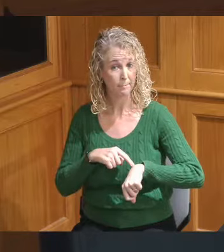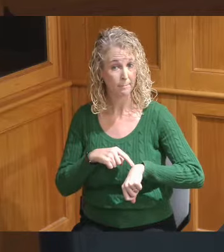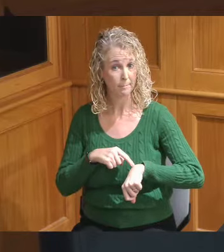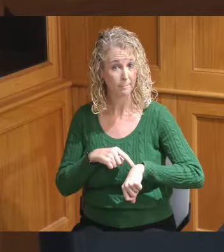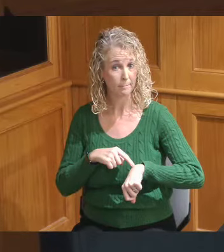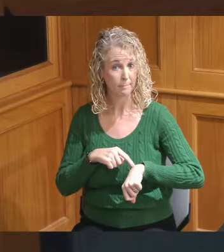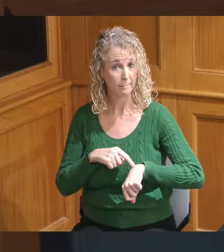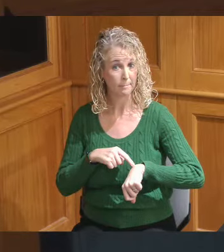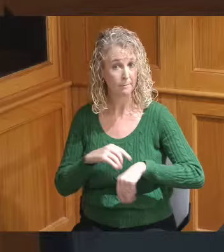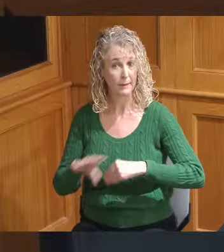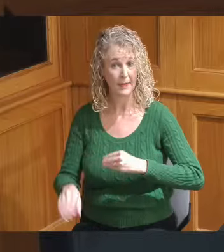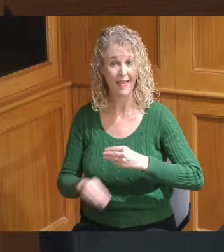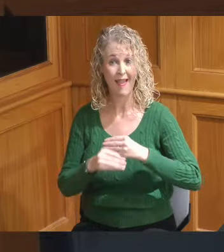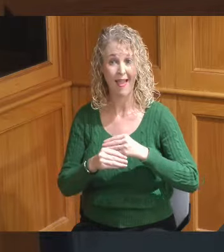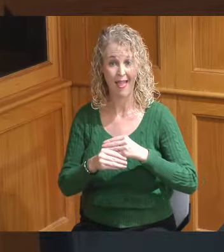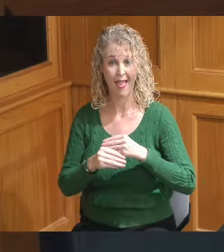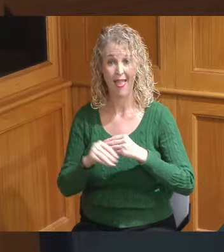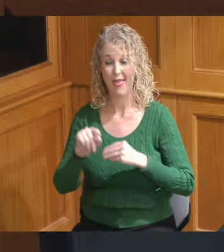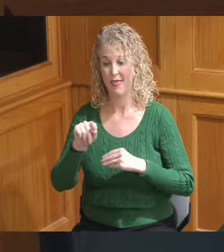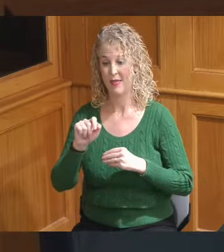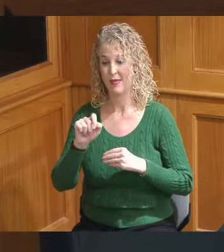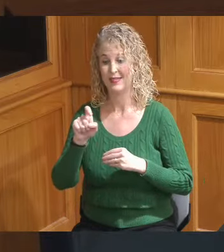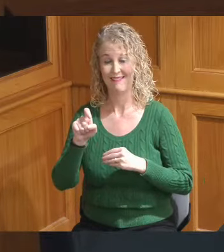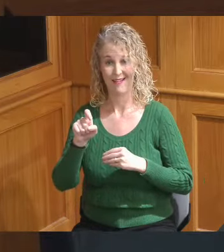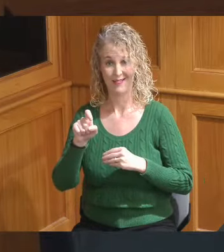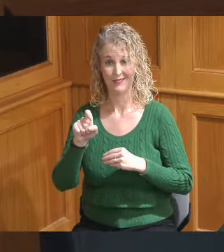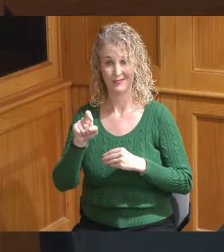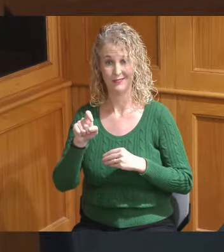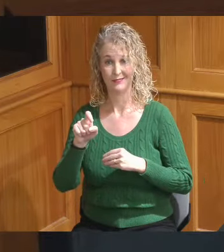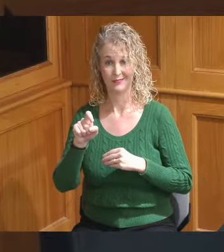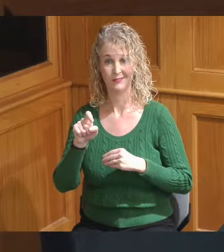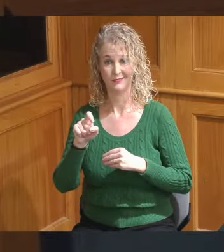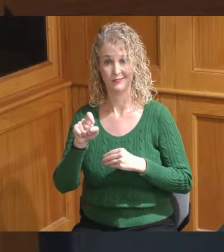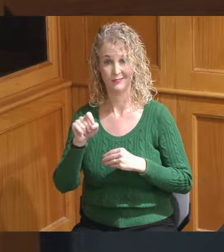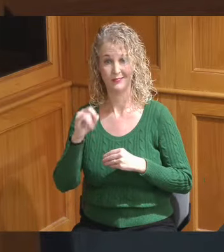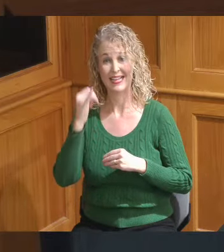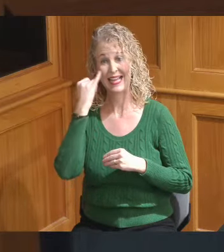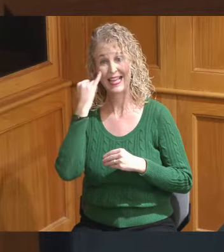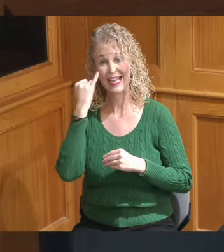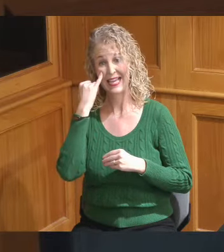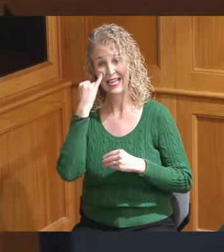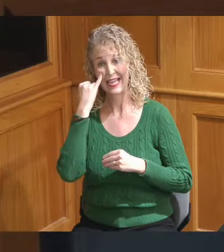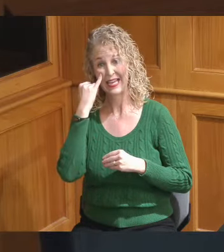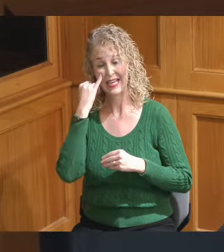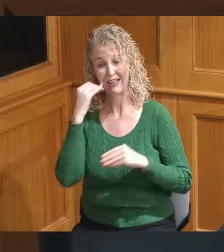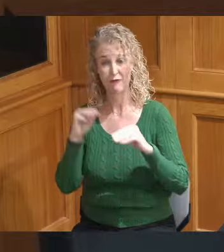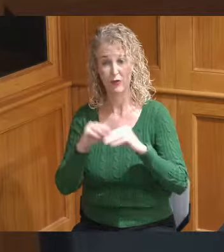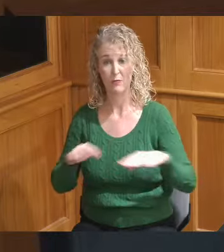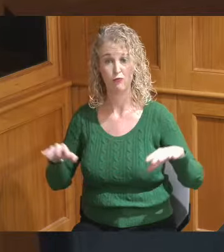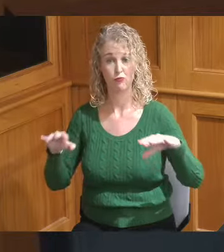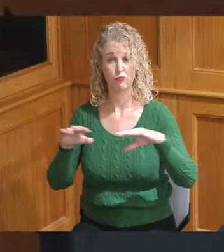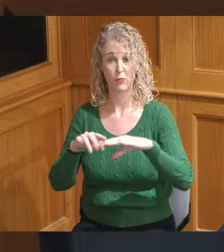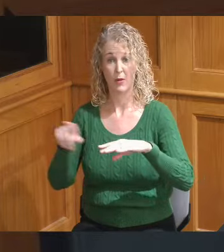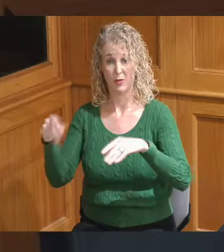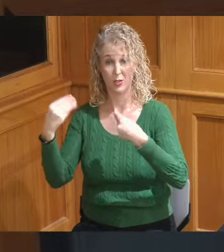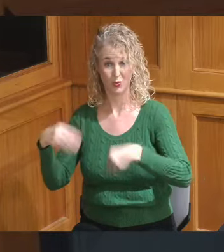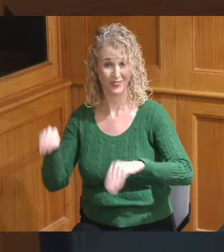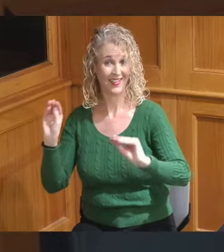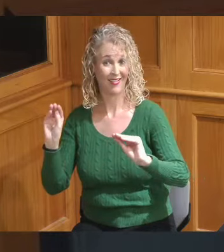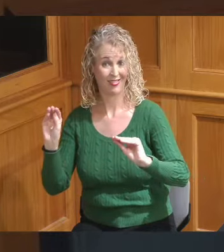would be a an additional tax if you will on your real estate. If you were to sell it, there was